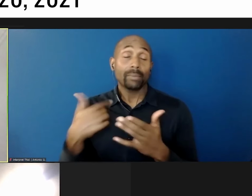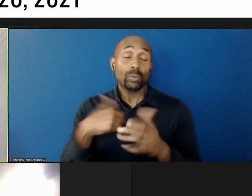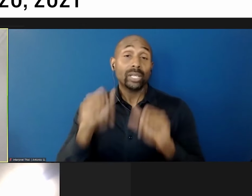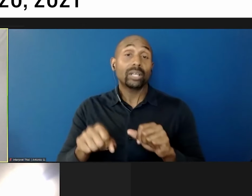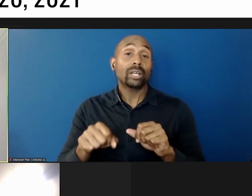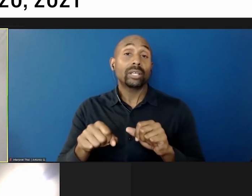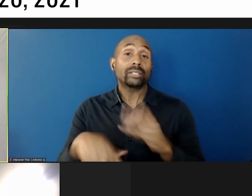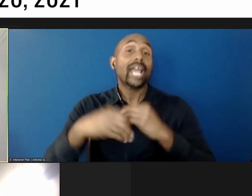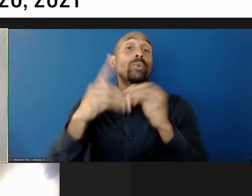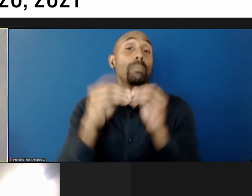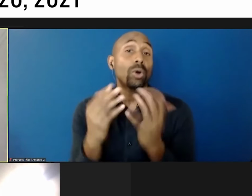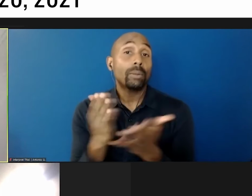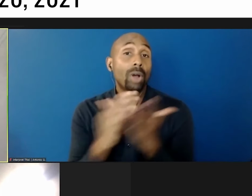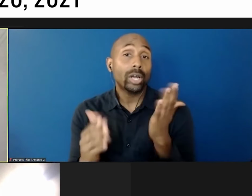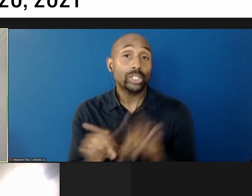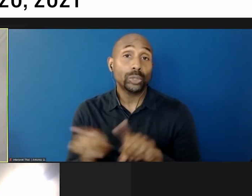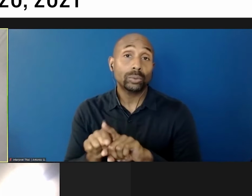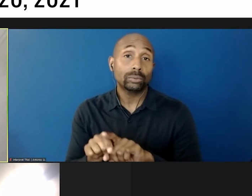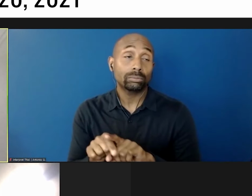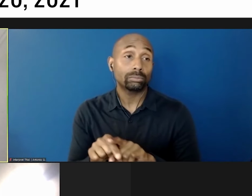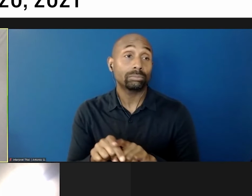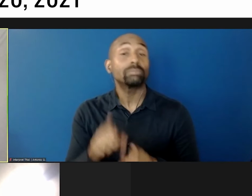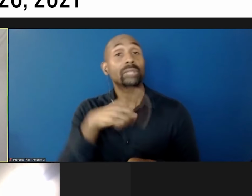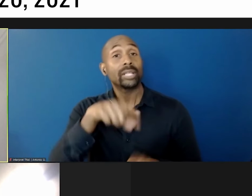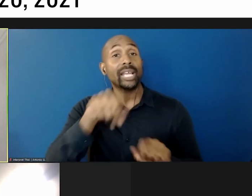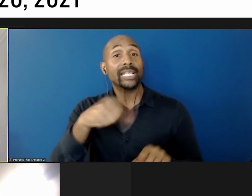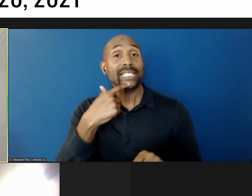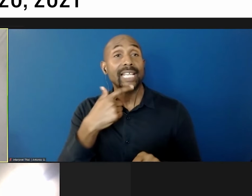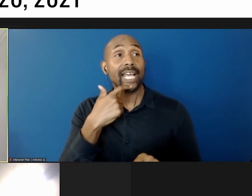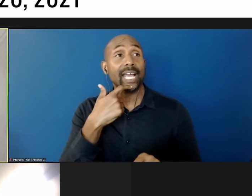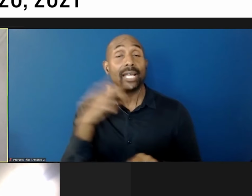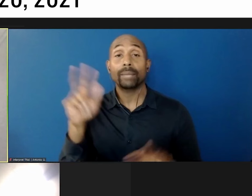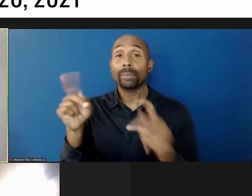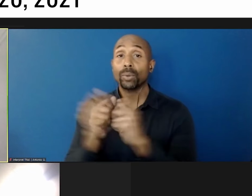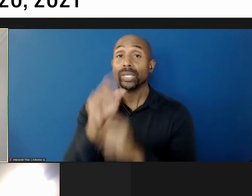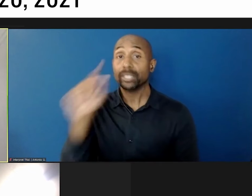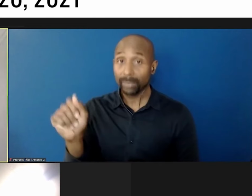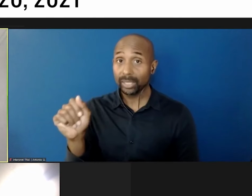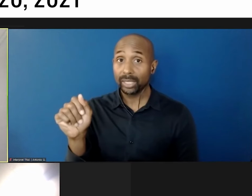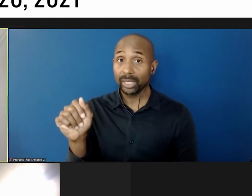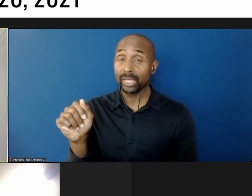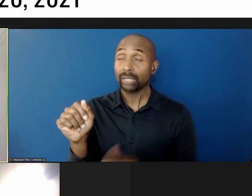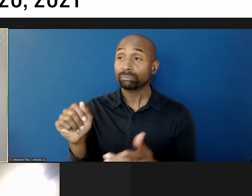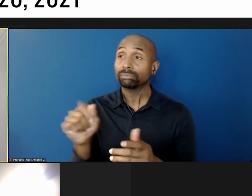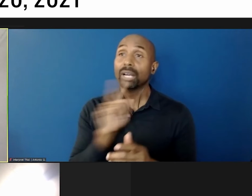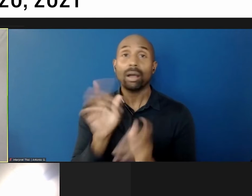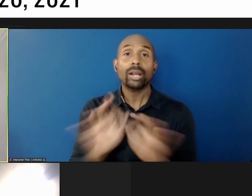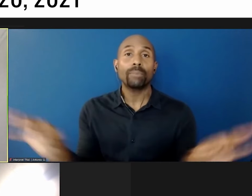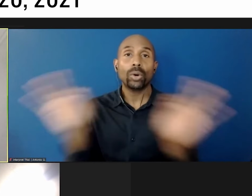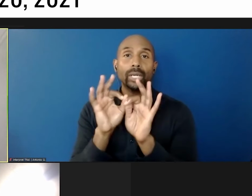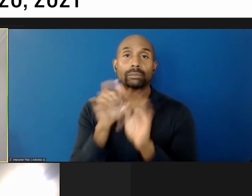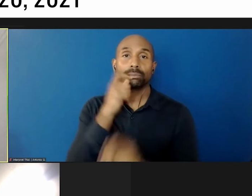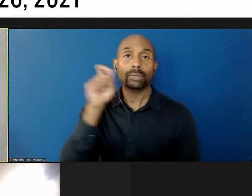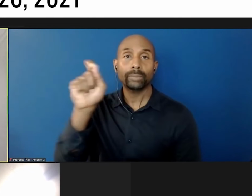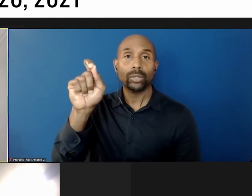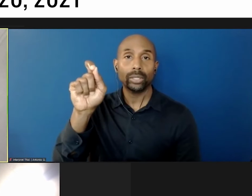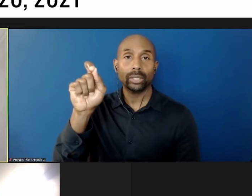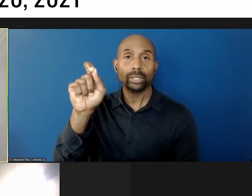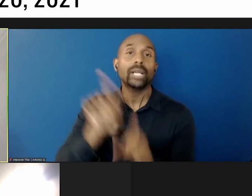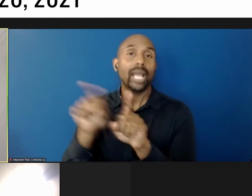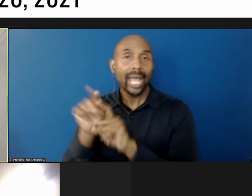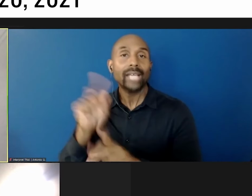with disabilities are important, A, period, right, as people we're important, but we're